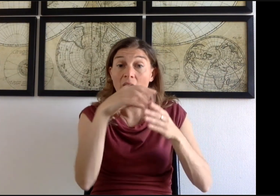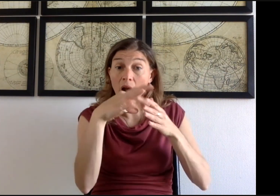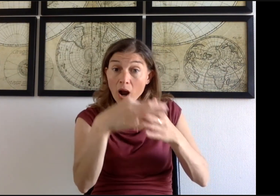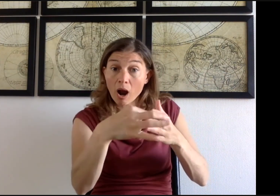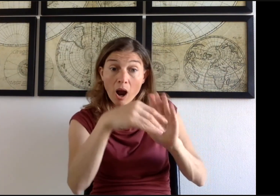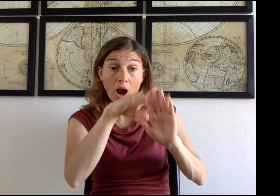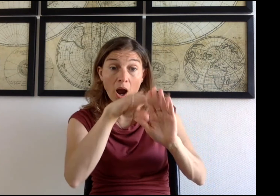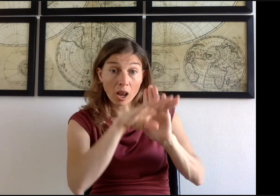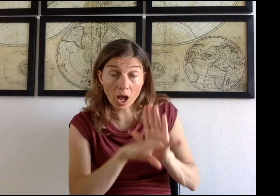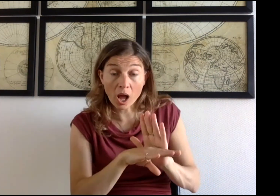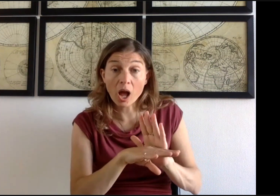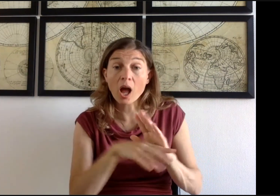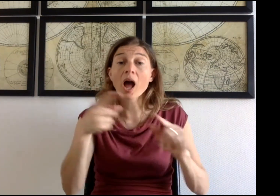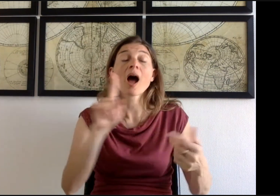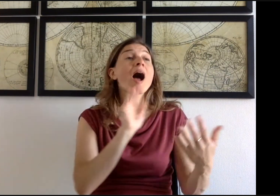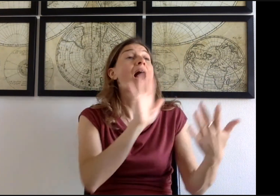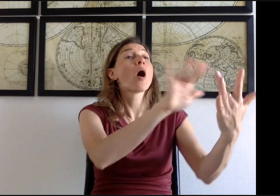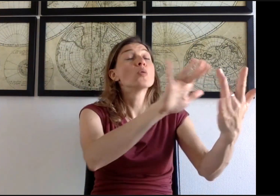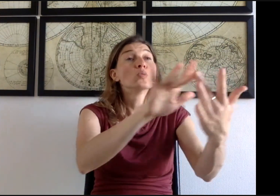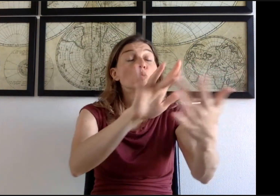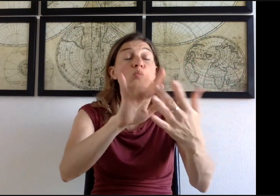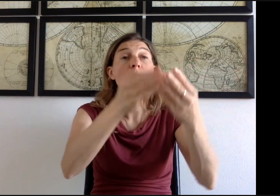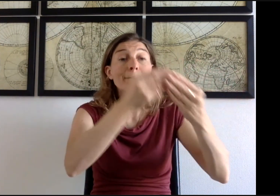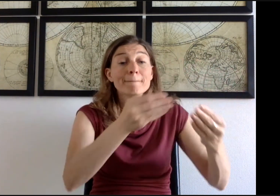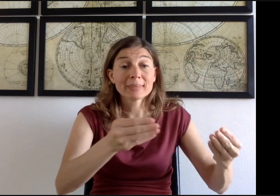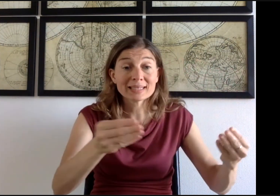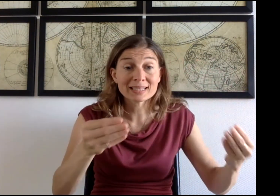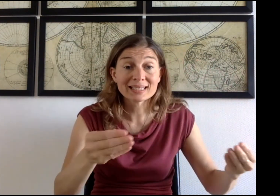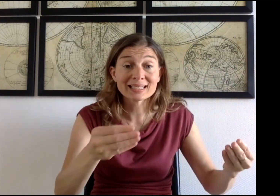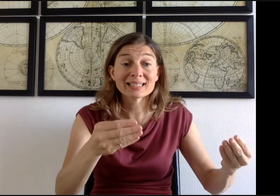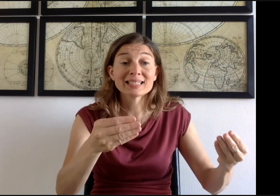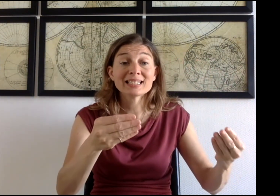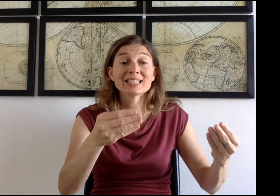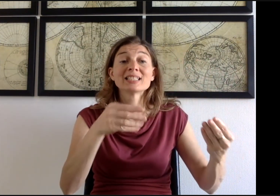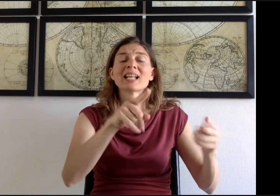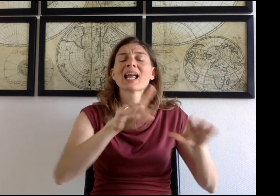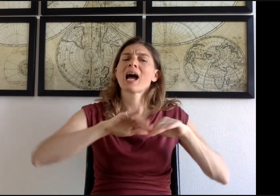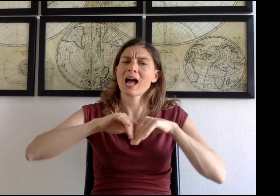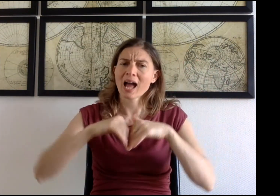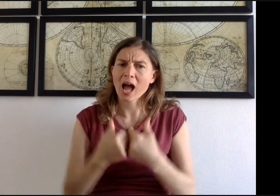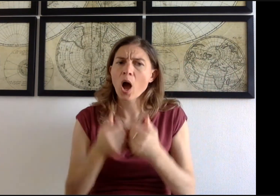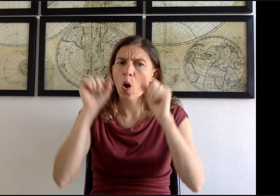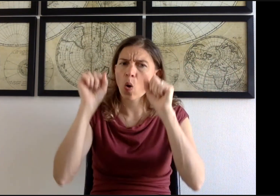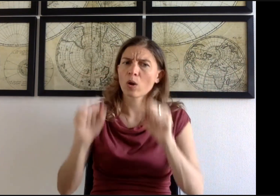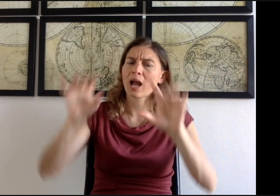and other resources developed rapidly to the global emergency? This is what we referred in the beginning